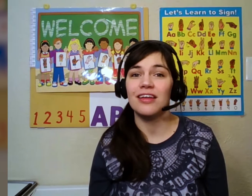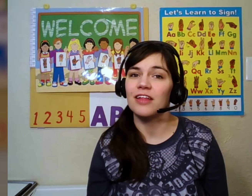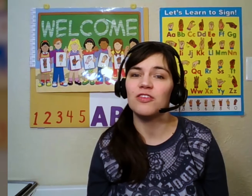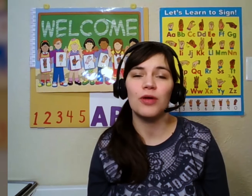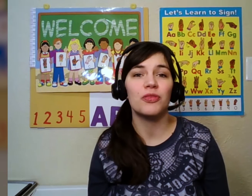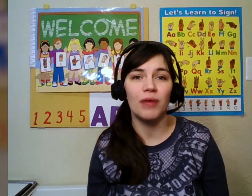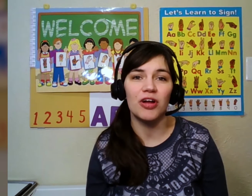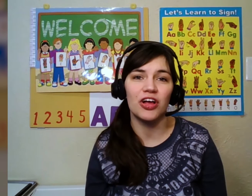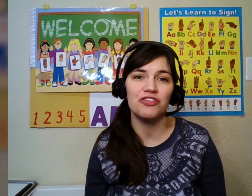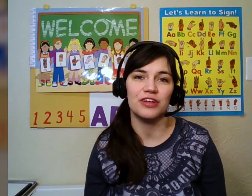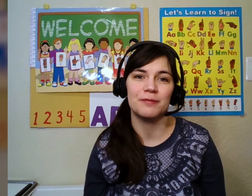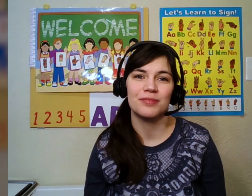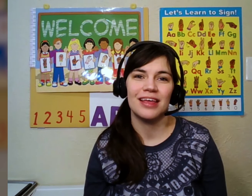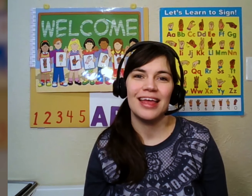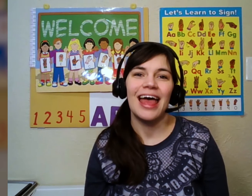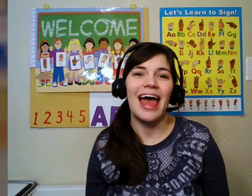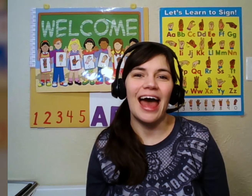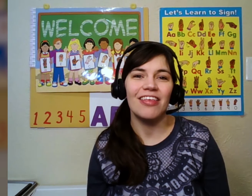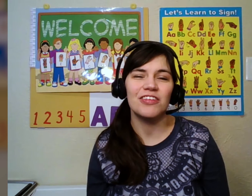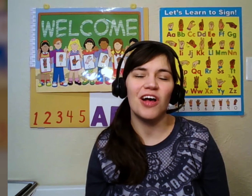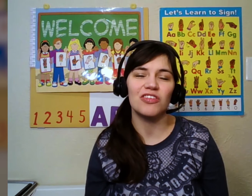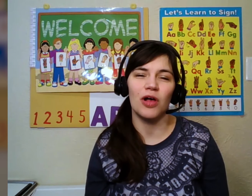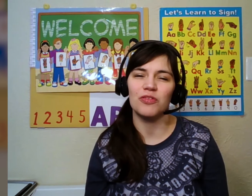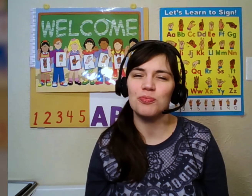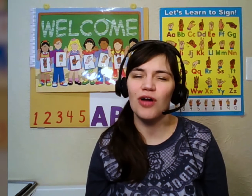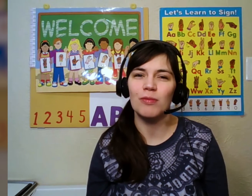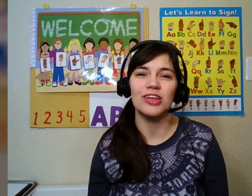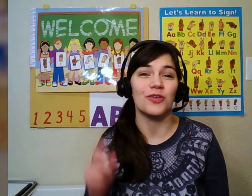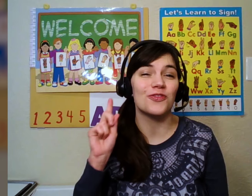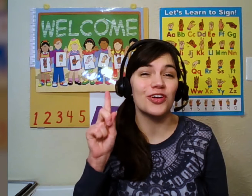created and spread throughout our country. Alice Cogswell was probably the